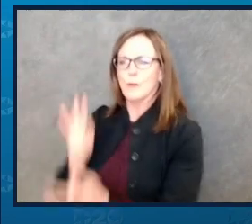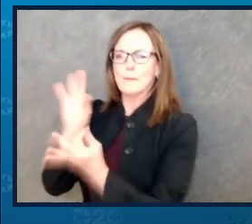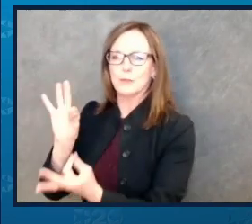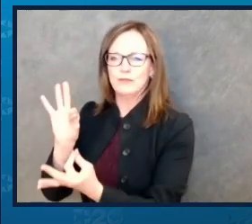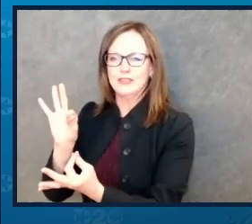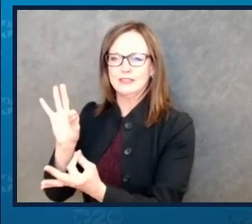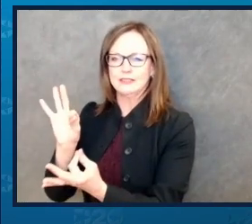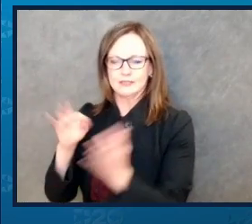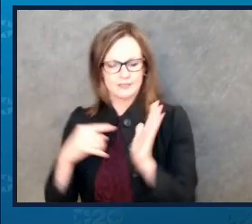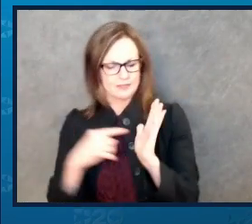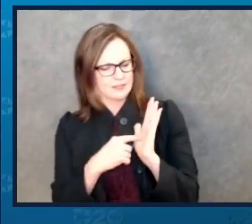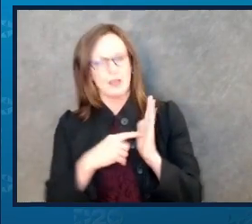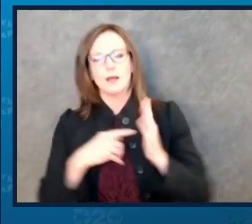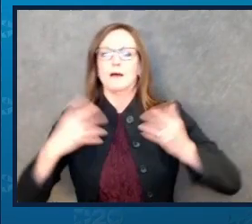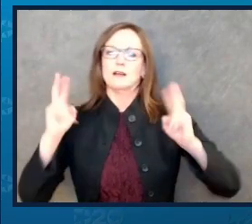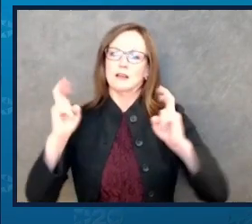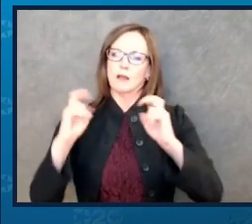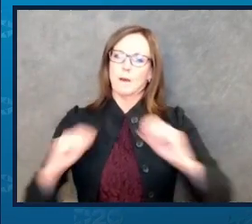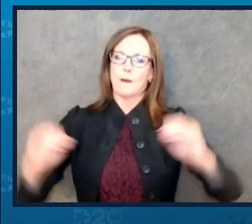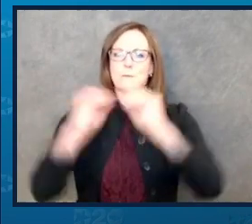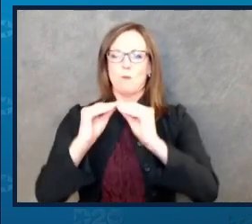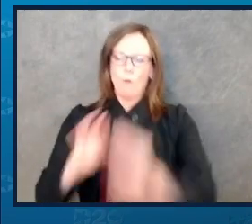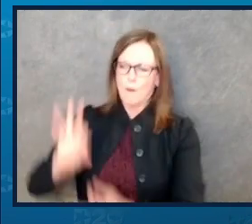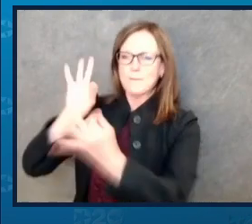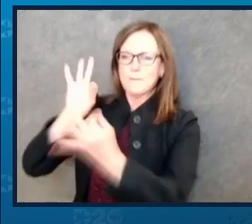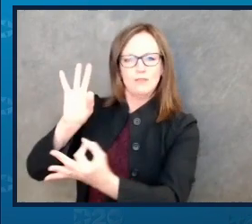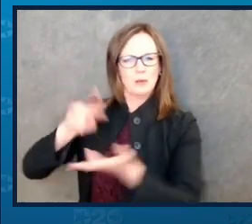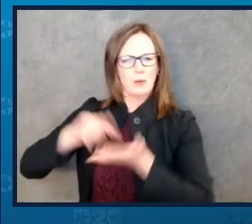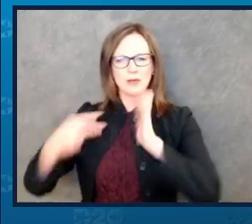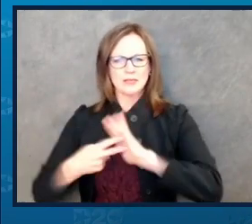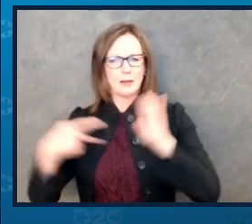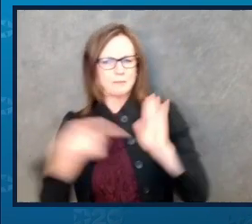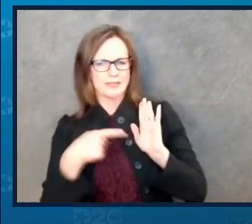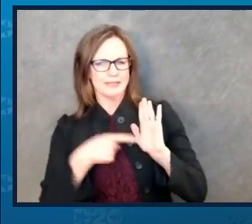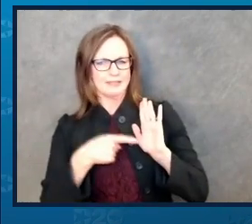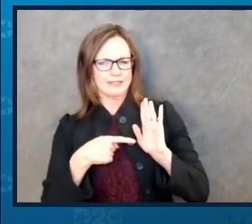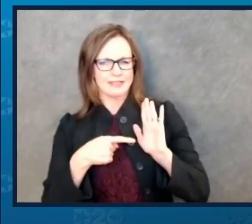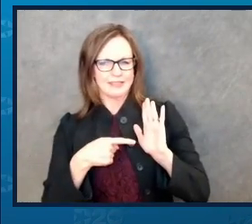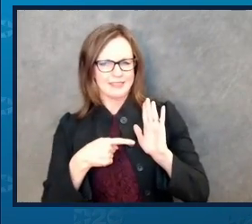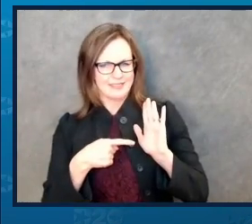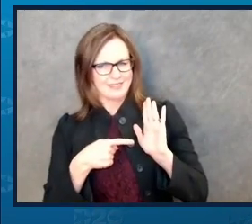WHEN OUR CONSTITUTION WAS WRITTEN, WOMEN COULDN'T VOTE,